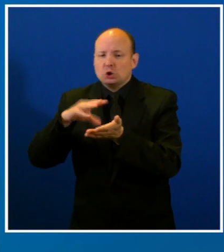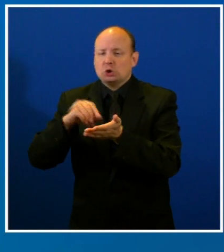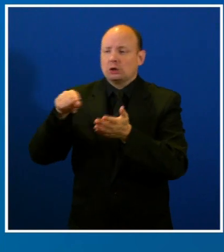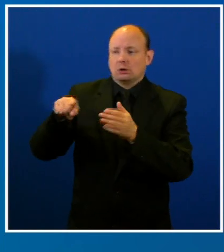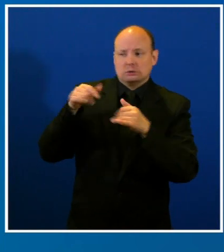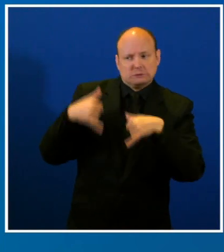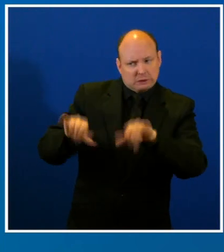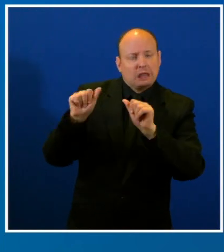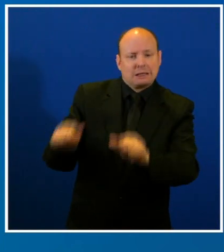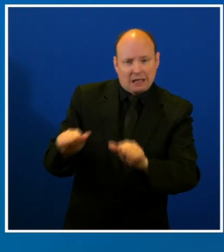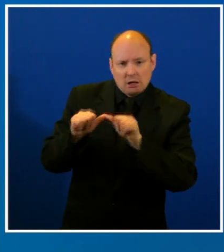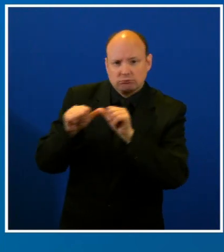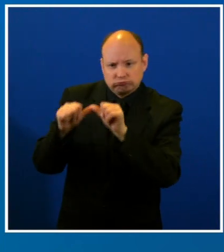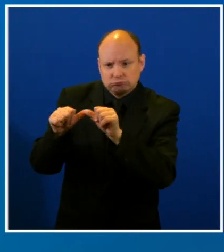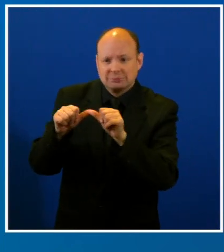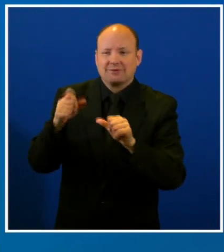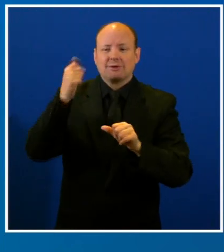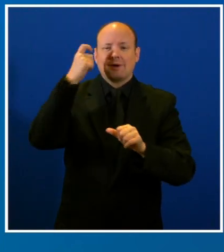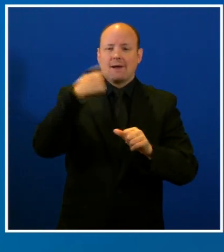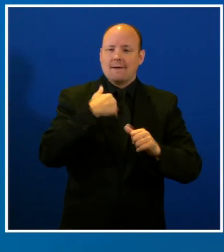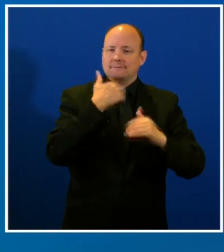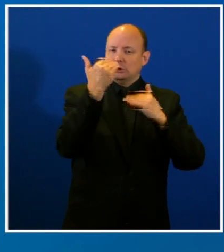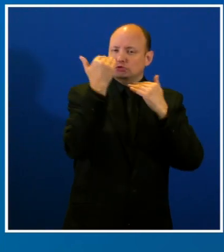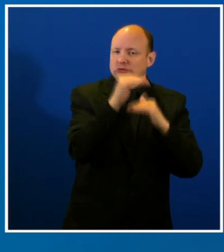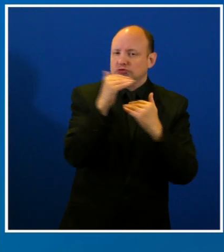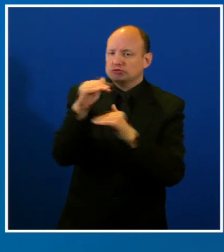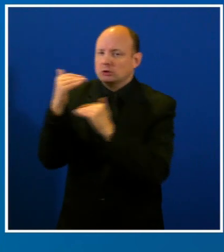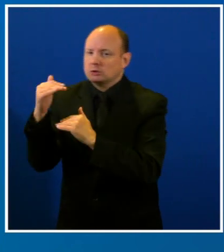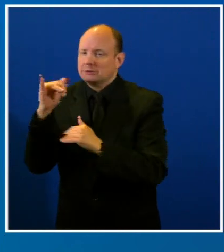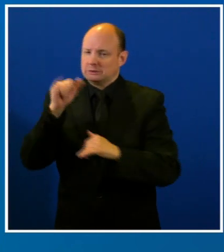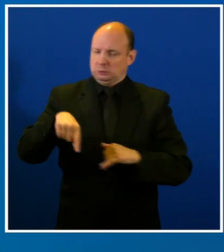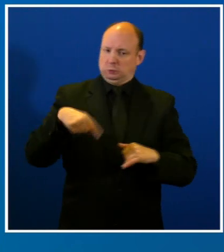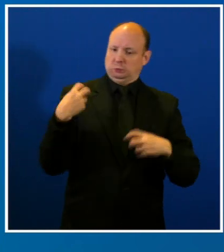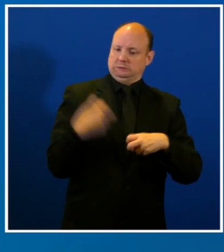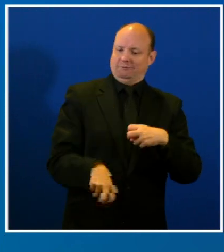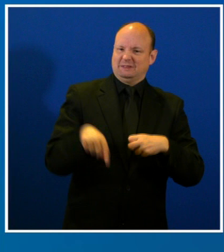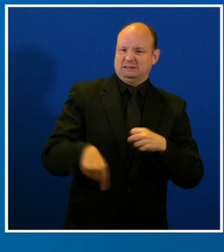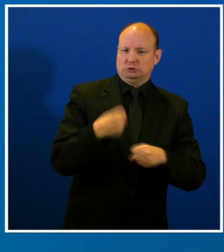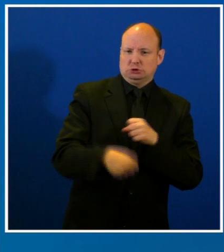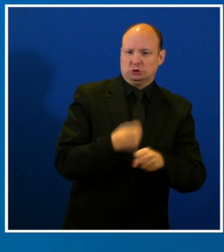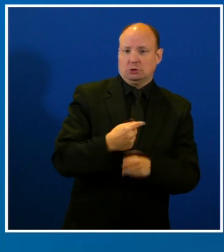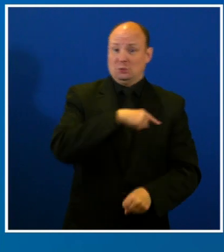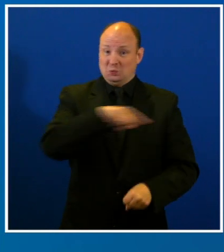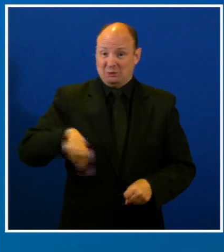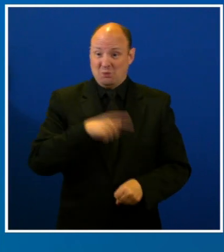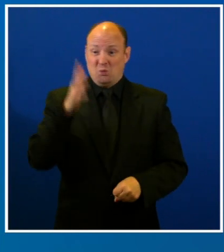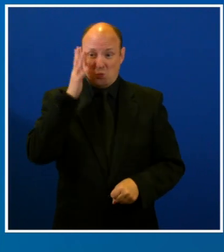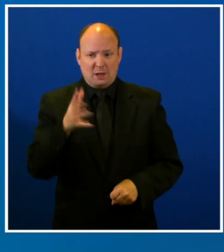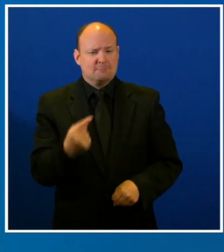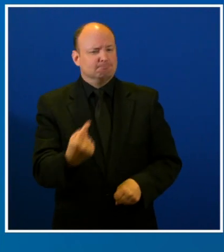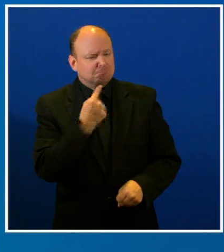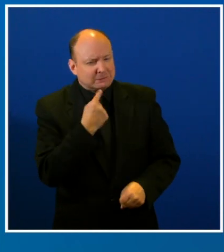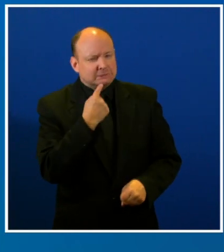are particularly challenging at this time of year and that we will miss getting together for families and friends to